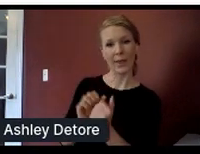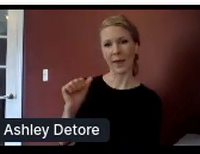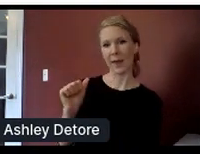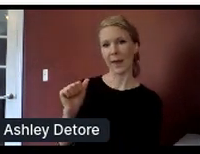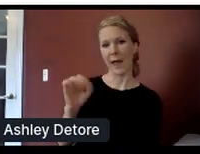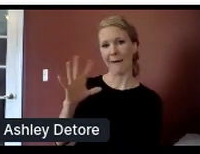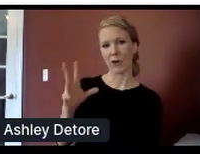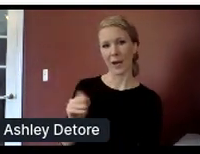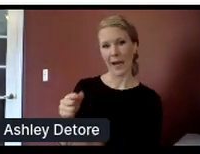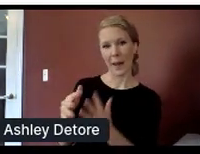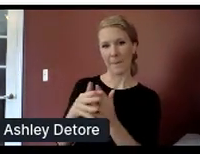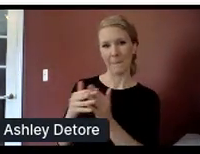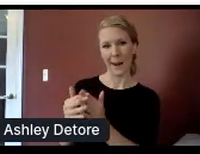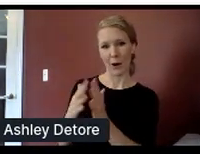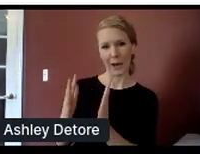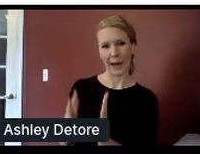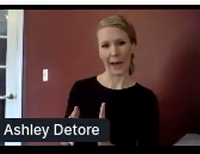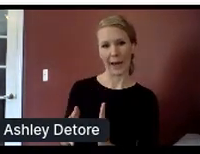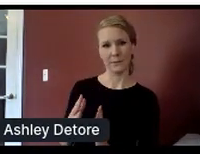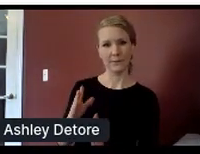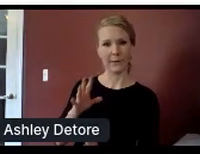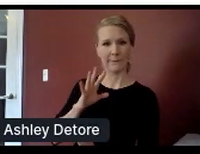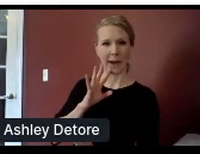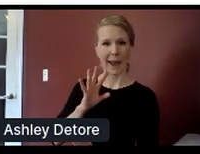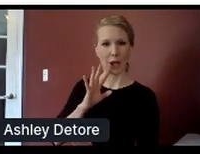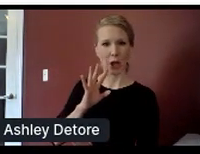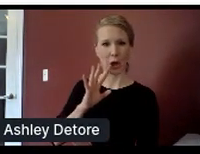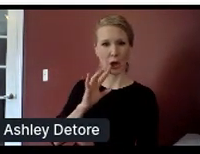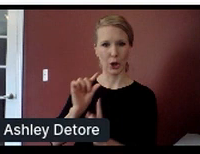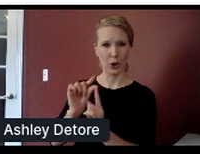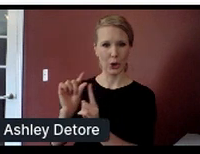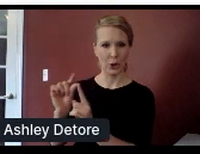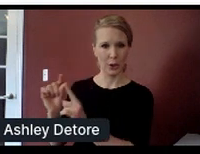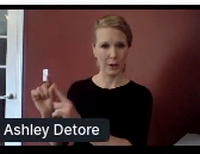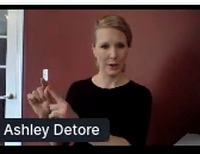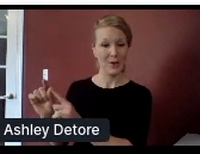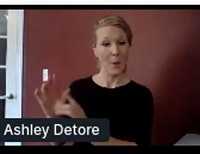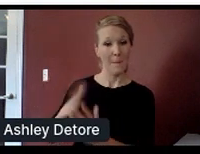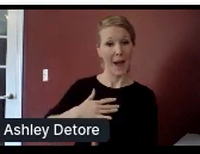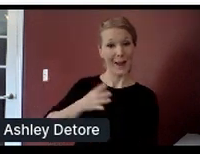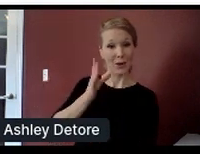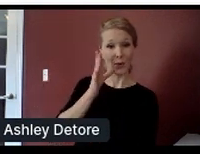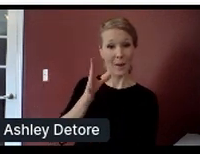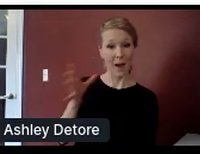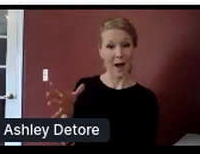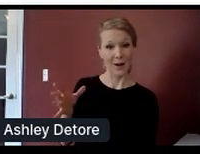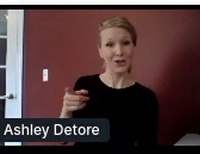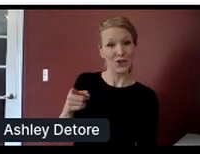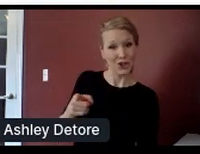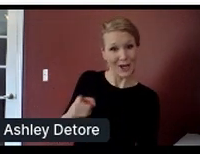But I remember when my grandmother thought that she was talking white.